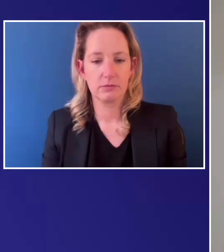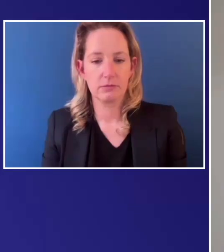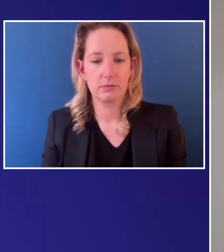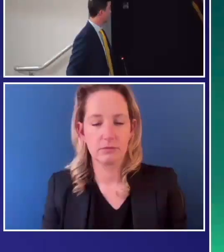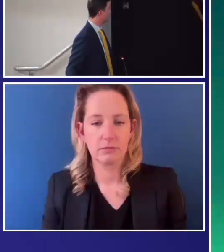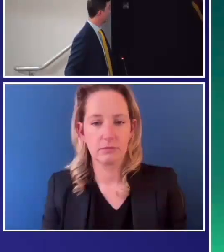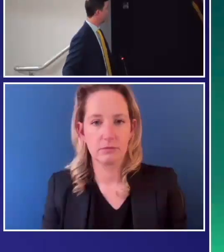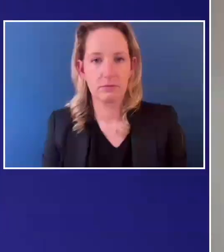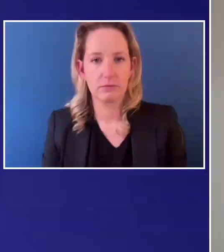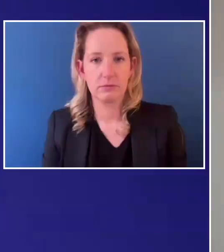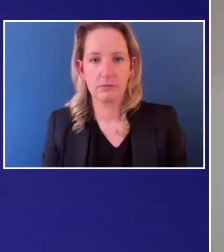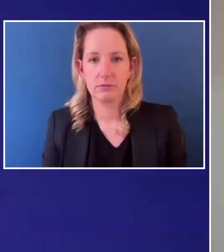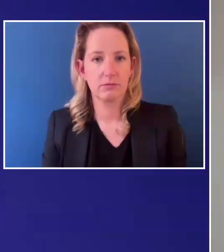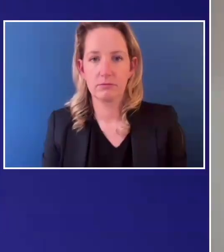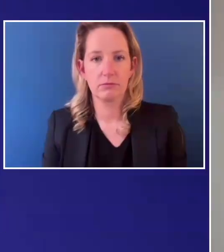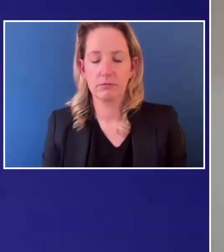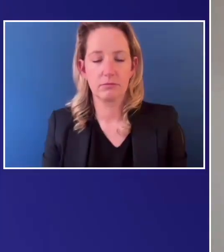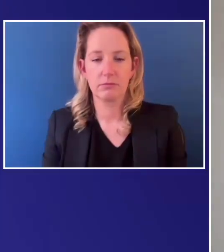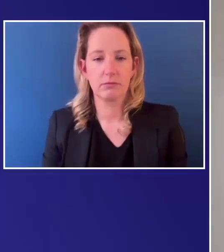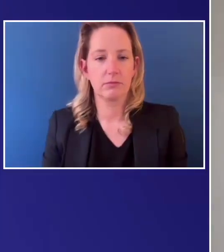Oh, not, not that one. That one's Jason's coming up next.